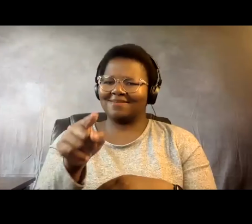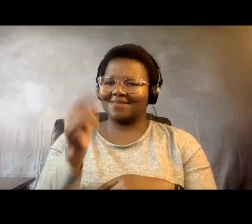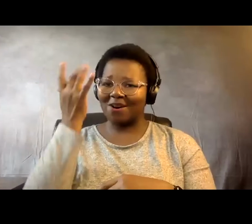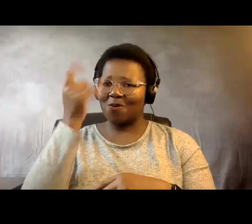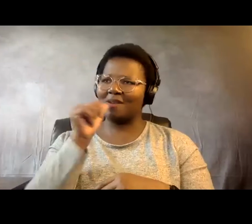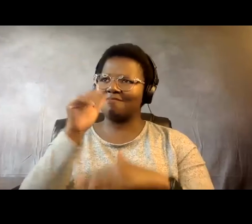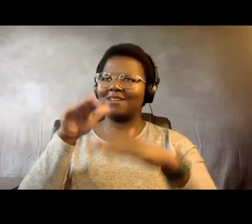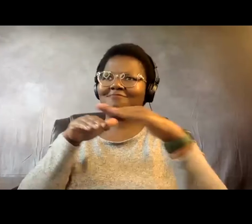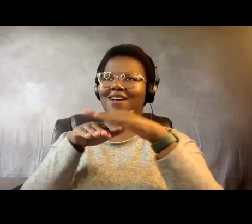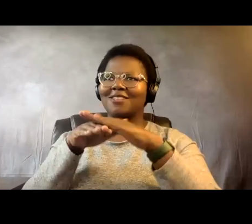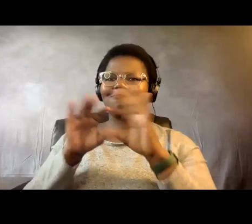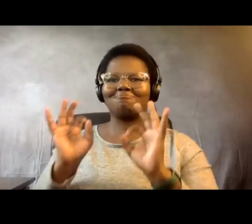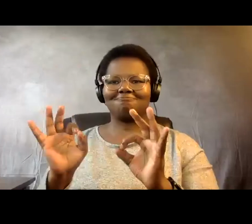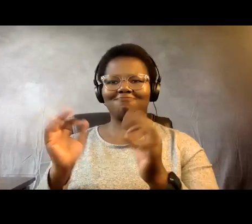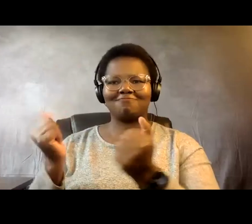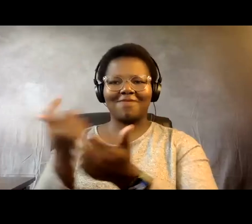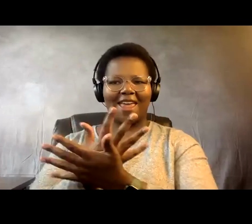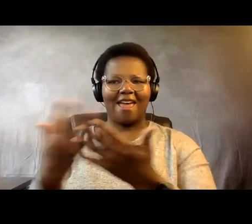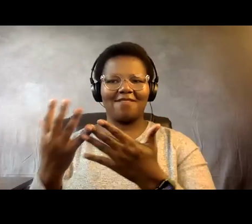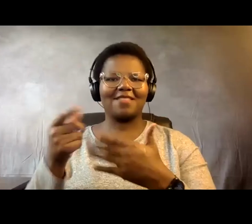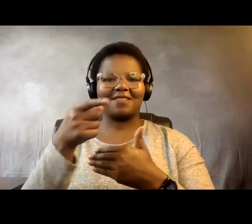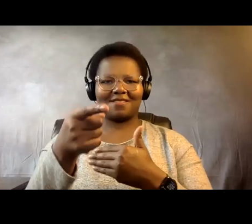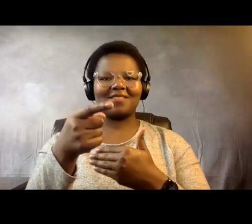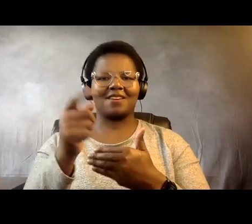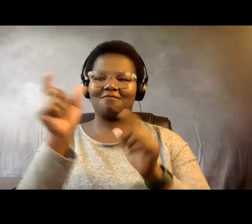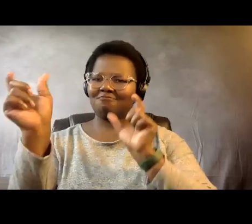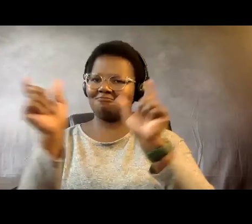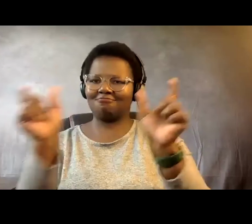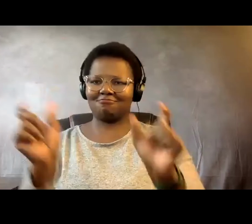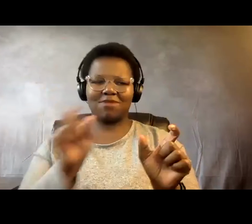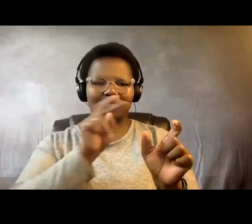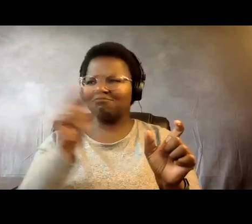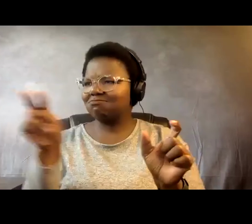and then you have everything in kind of next to each other so you can understand pretty quickly.